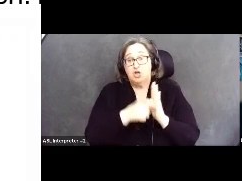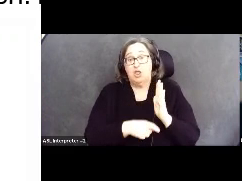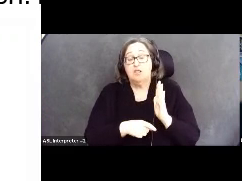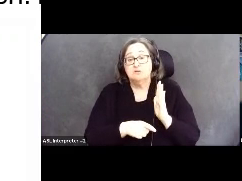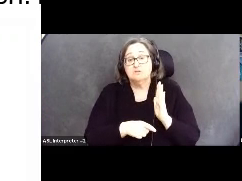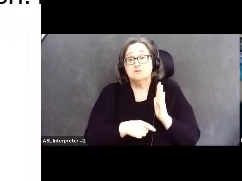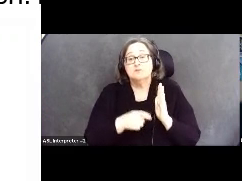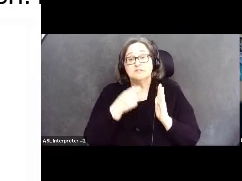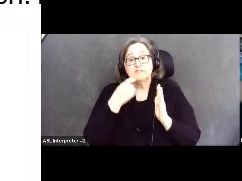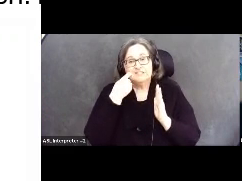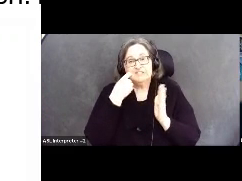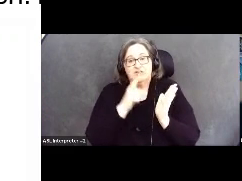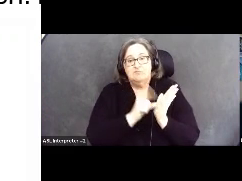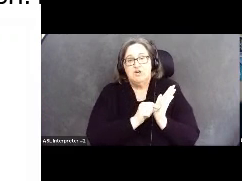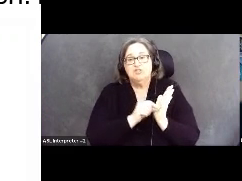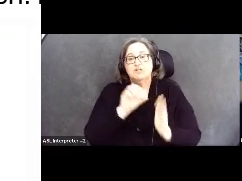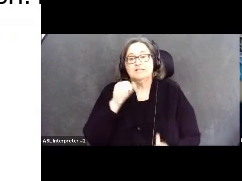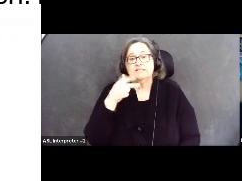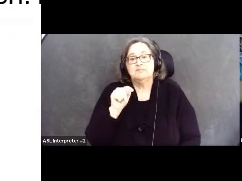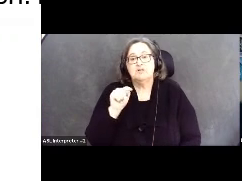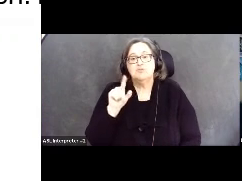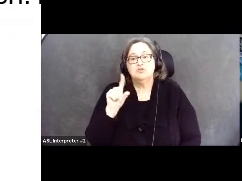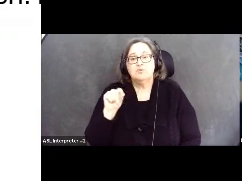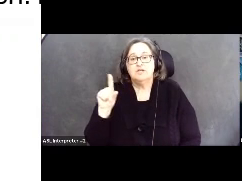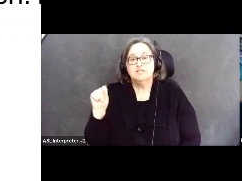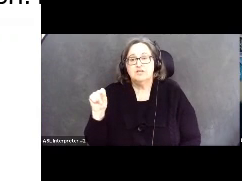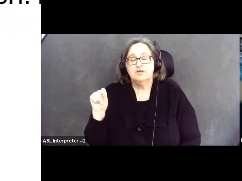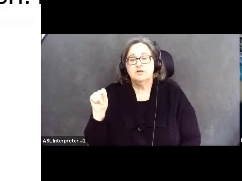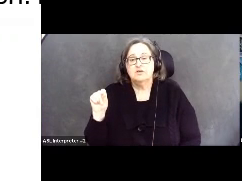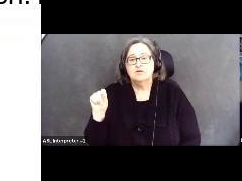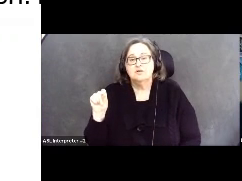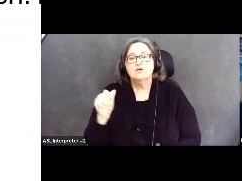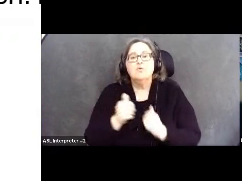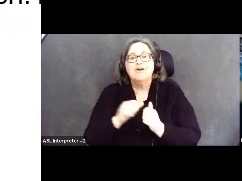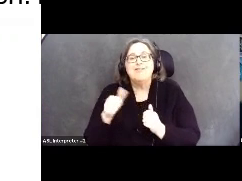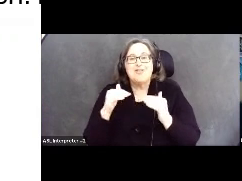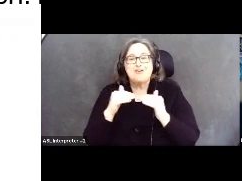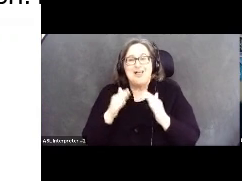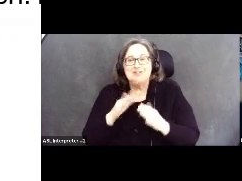published in September of 2020 with a number of my colleagues who are on this call today: